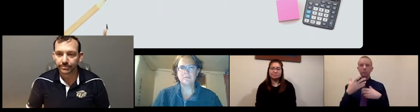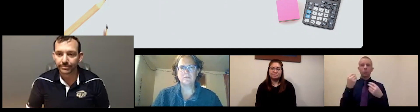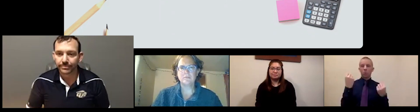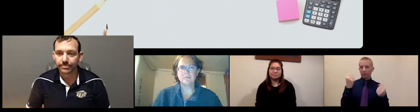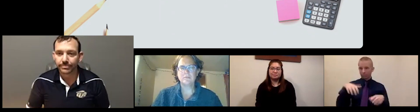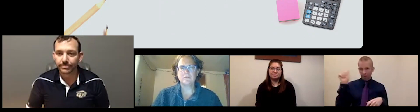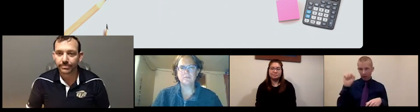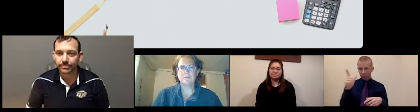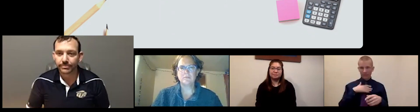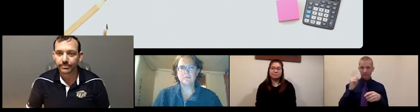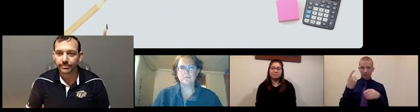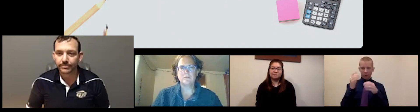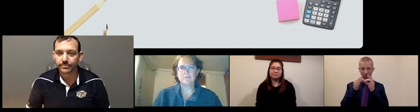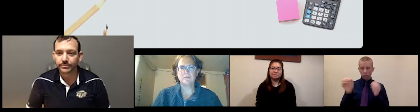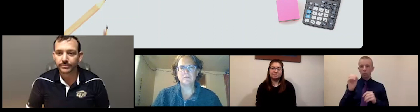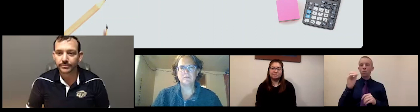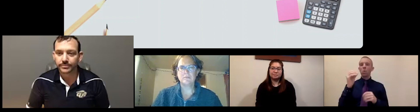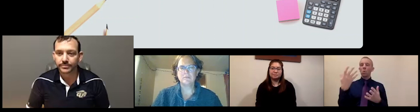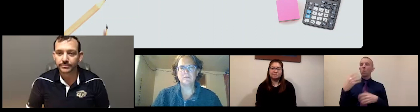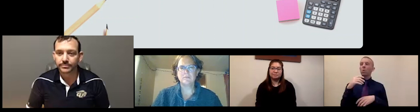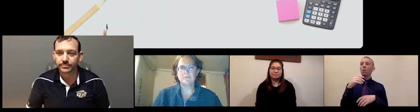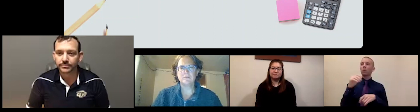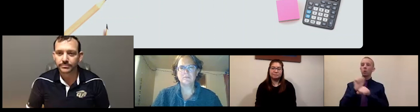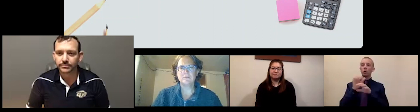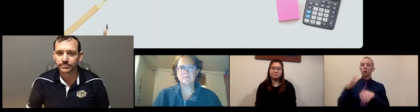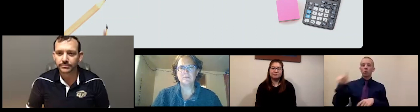I grew up signing ASL, that’s my first language.